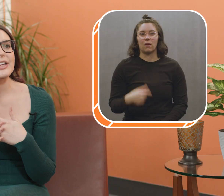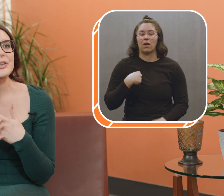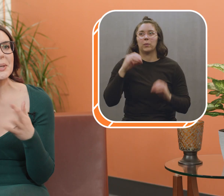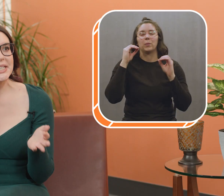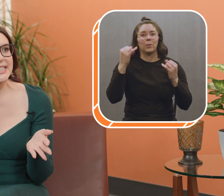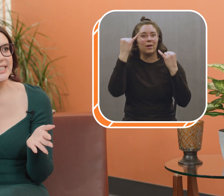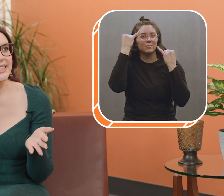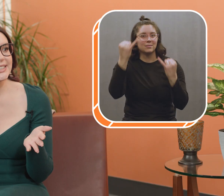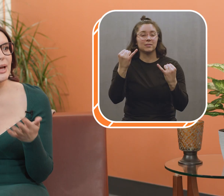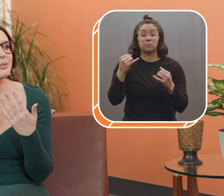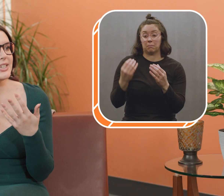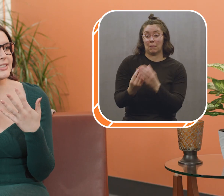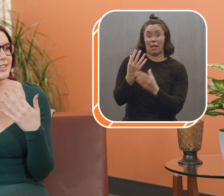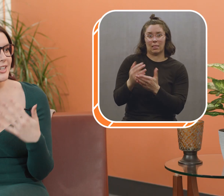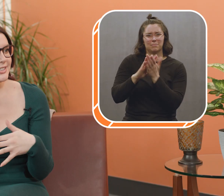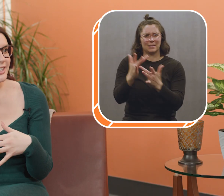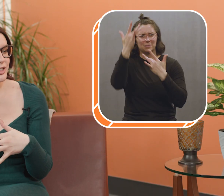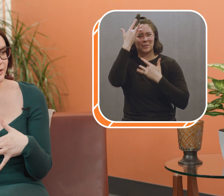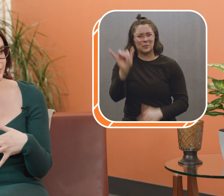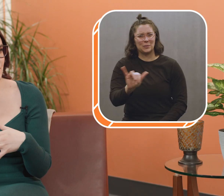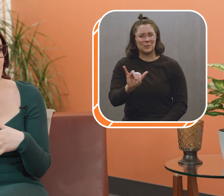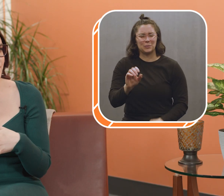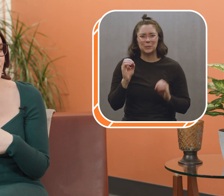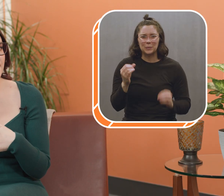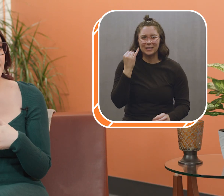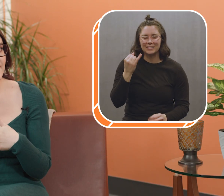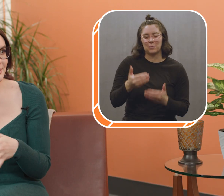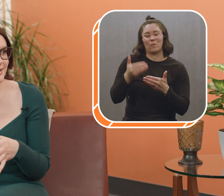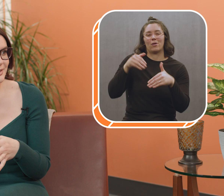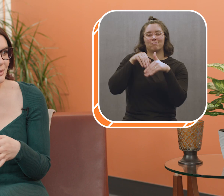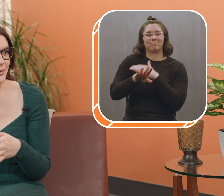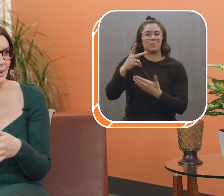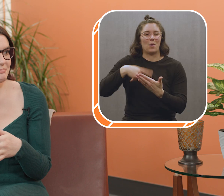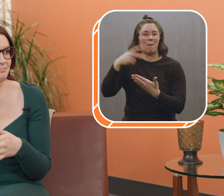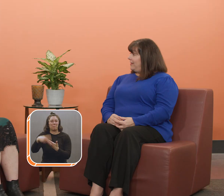I had no idea that plants got sick too before I applied to the program.